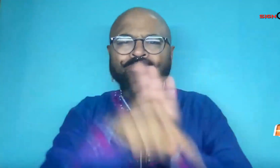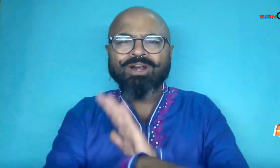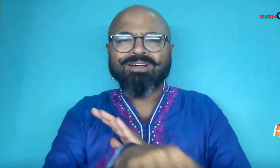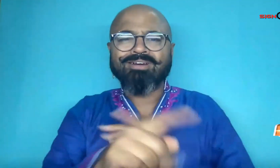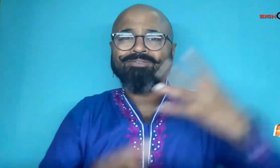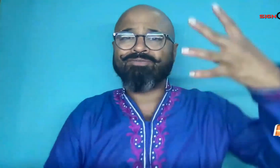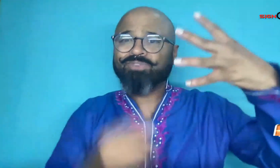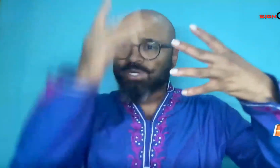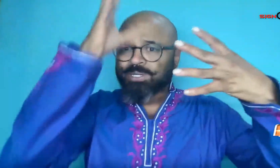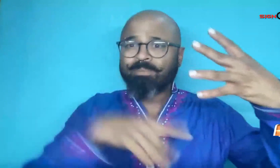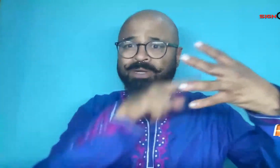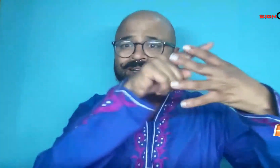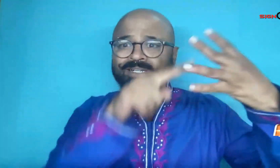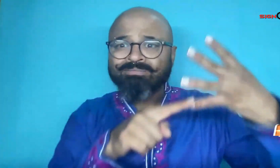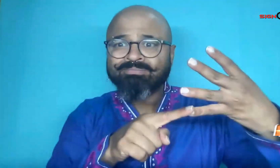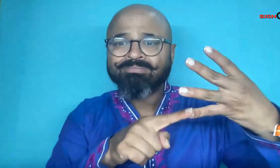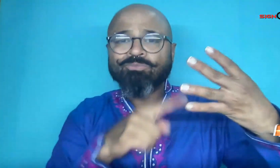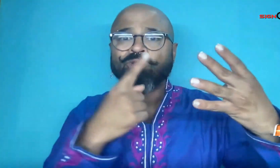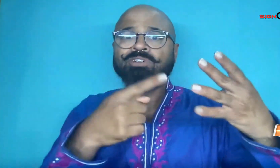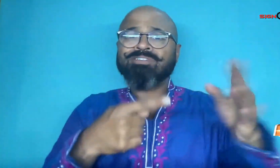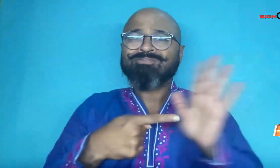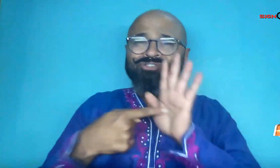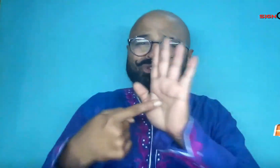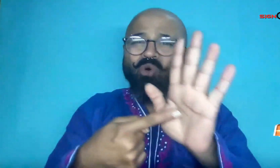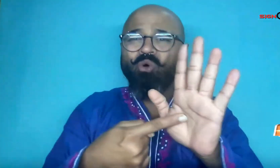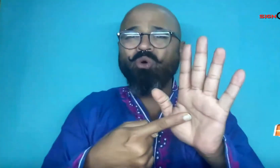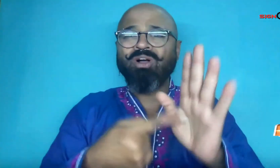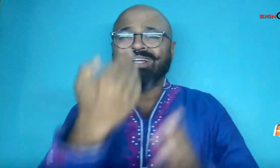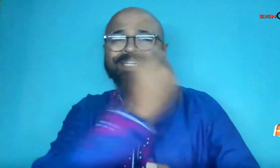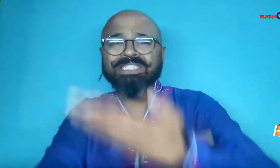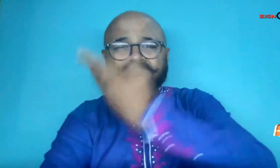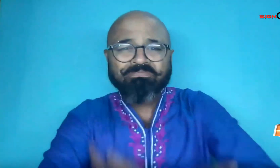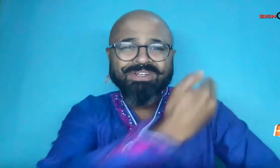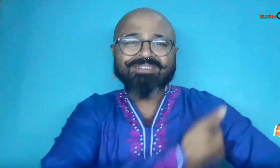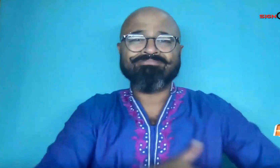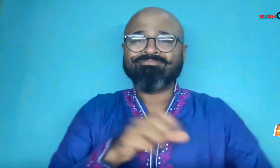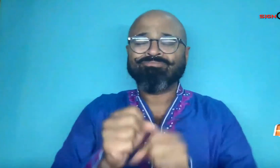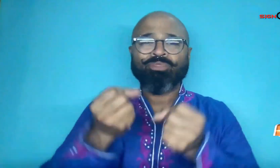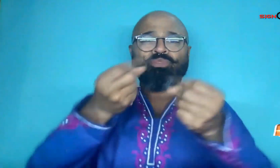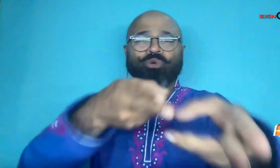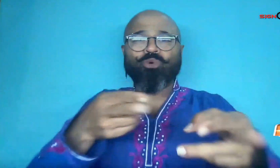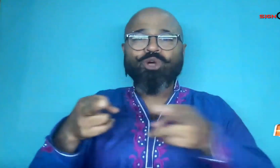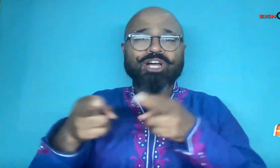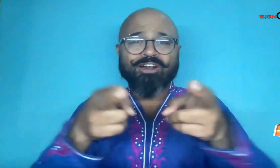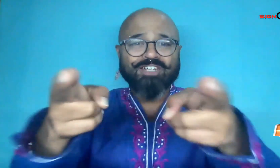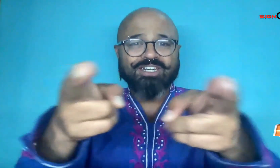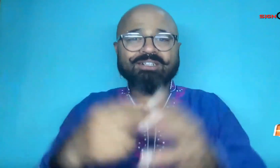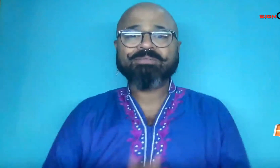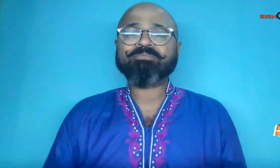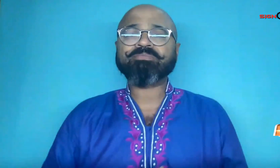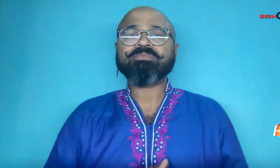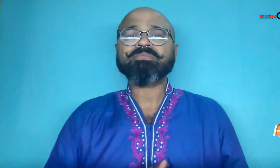in the gruesome and mysterious murders of four men who were show, dismembered and dumped